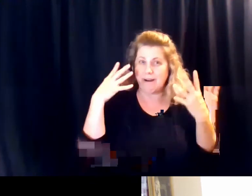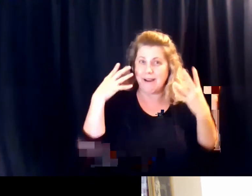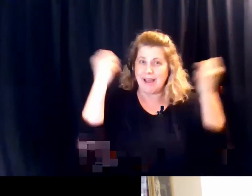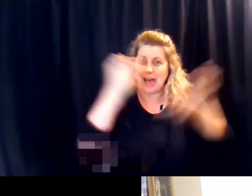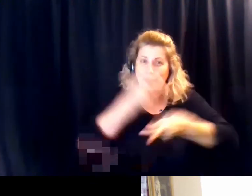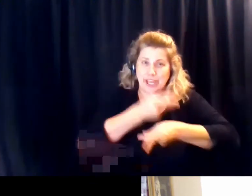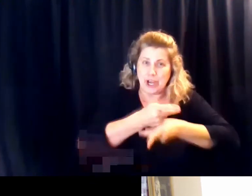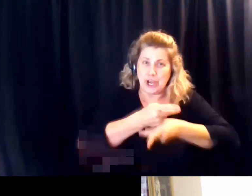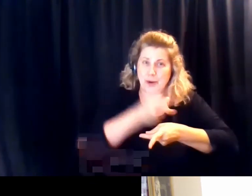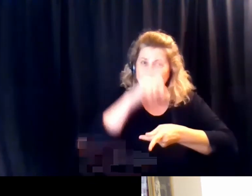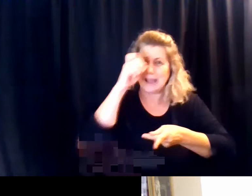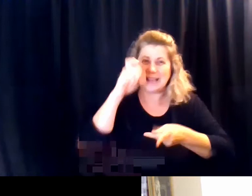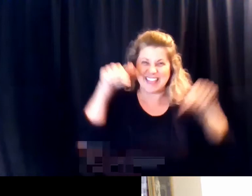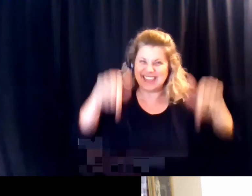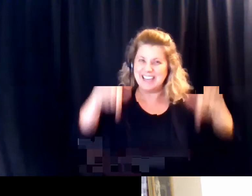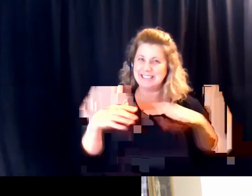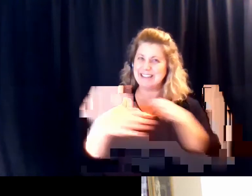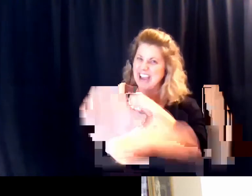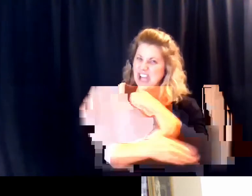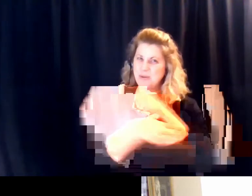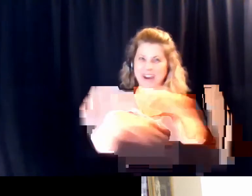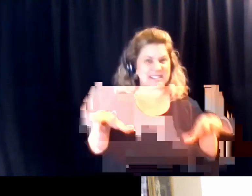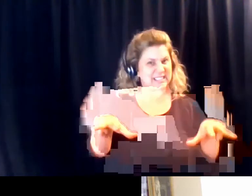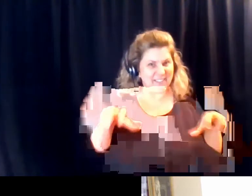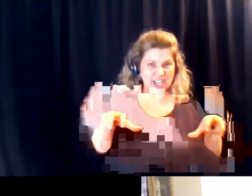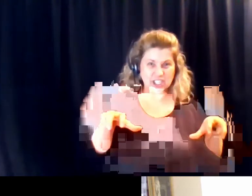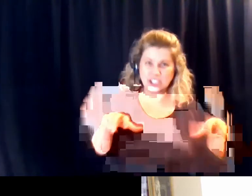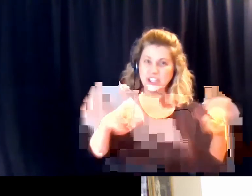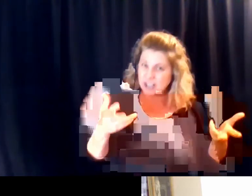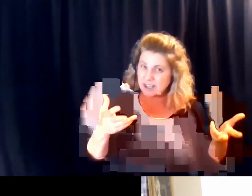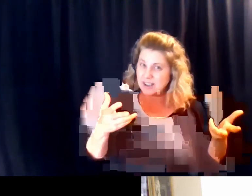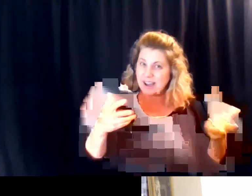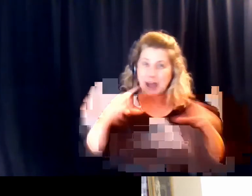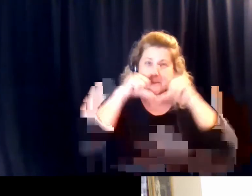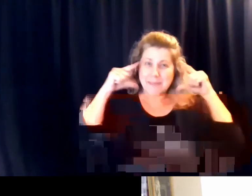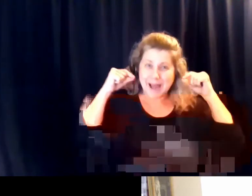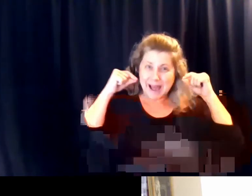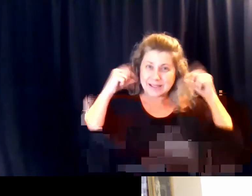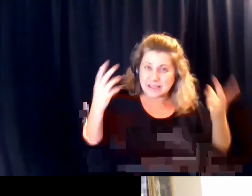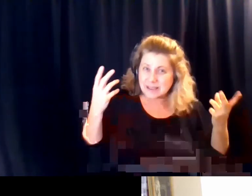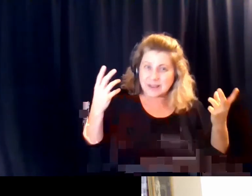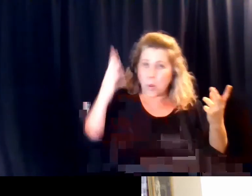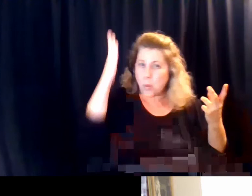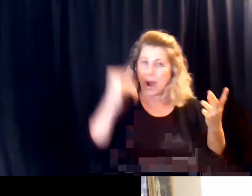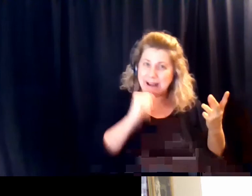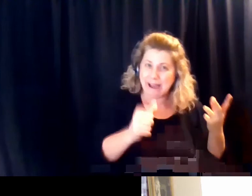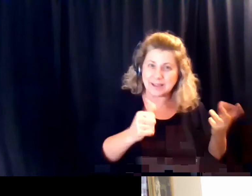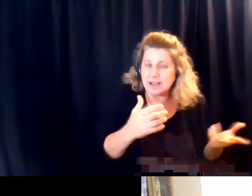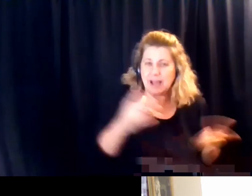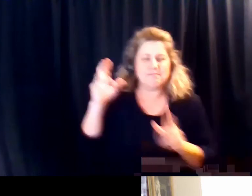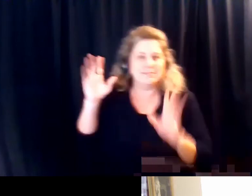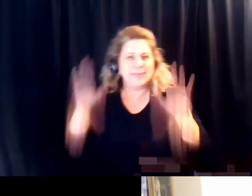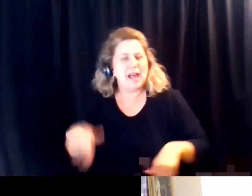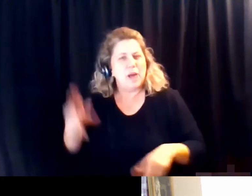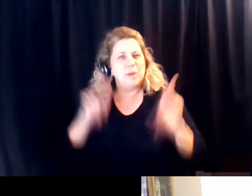Judith Heumann: Are a number of huge problems that exist that we have failed to address we have accepted as a society in certain ways.